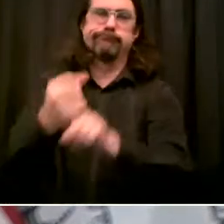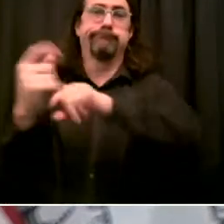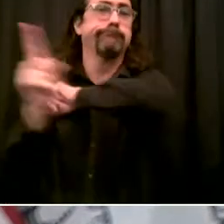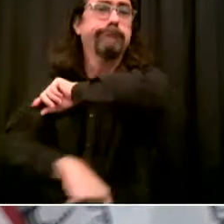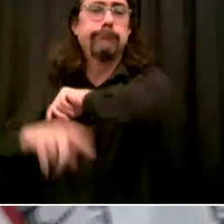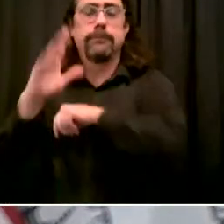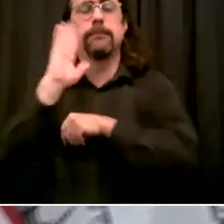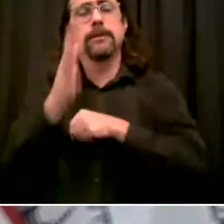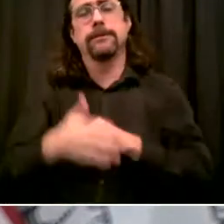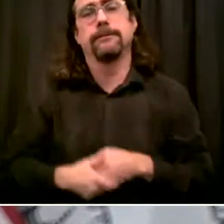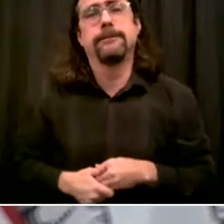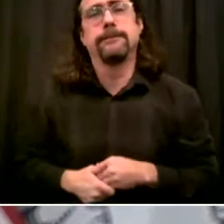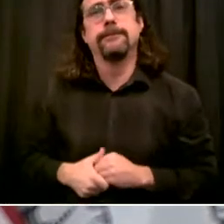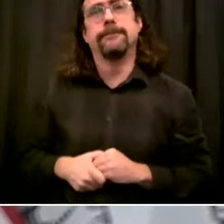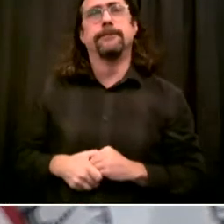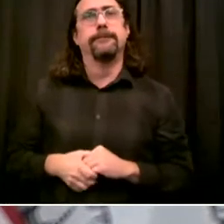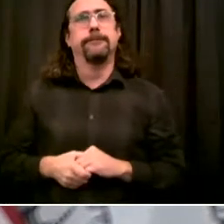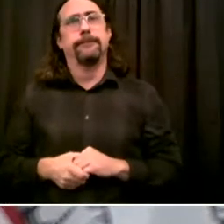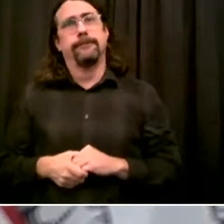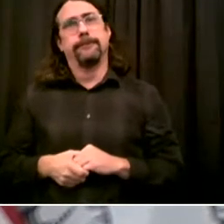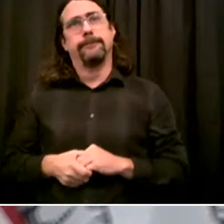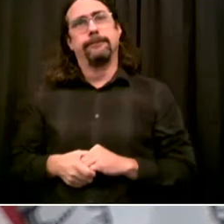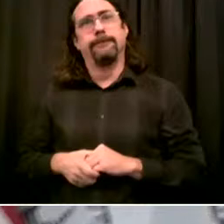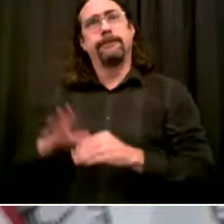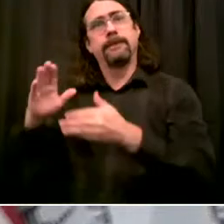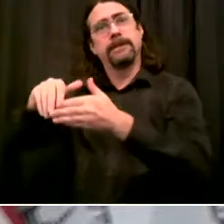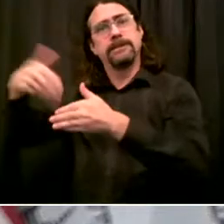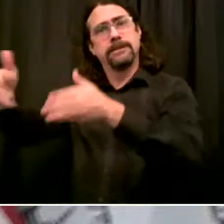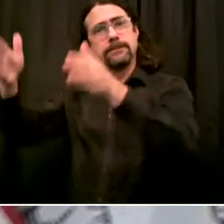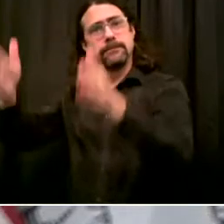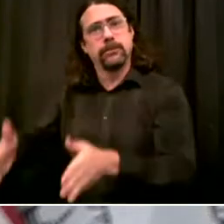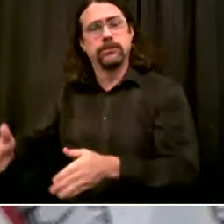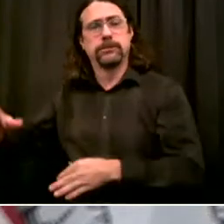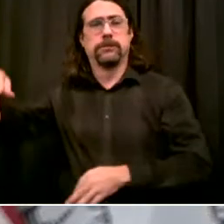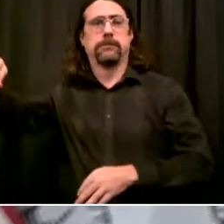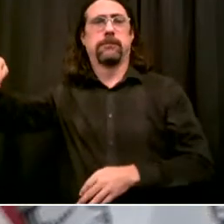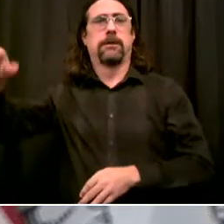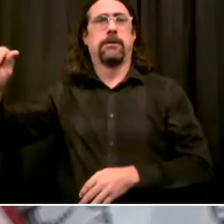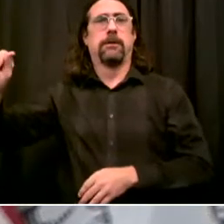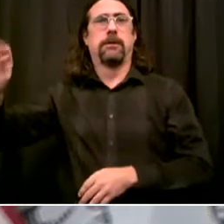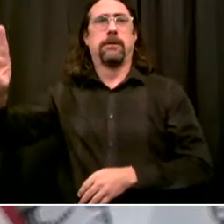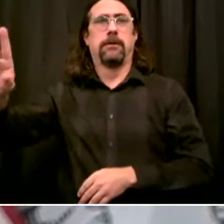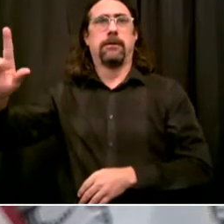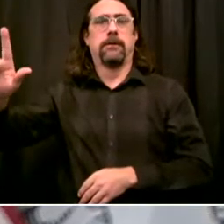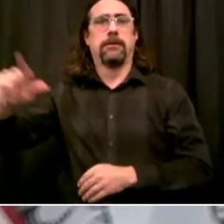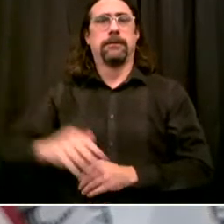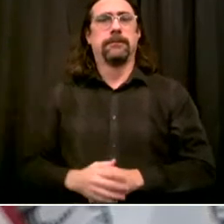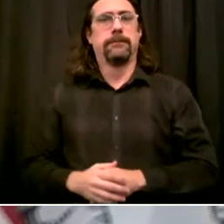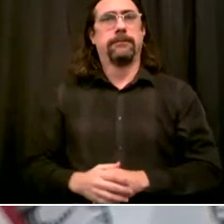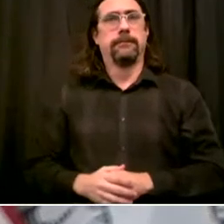ISLAND. Reporter: GOOD MORNING MR. MAYOR. .